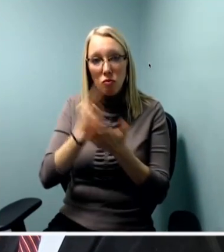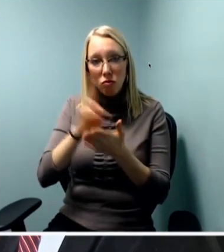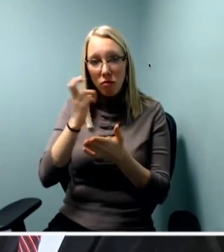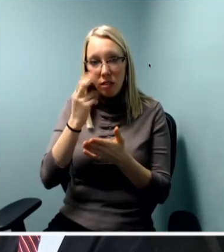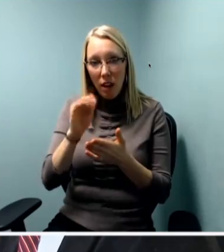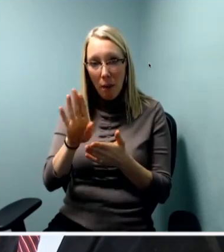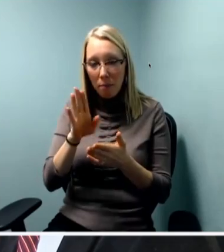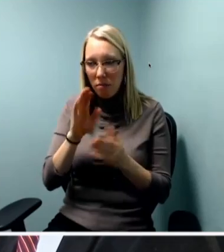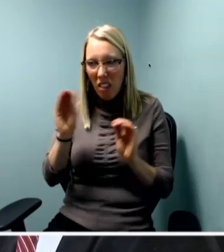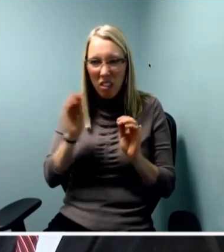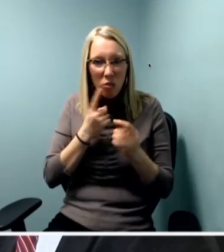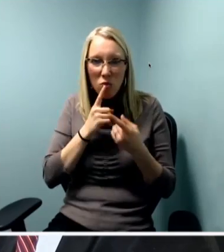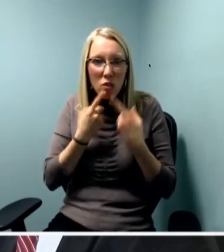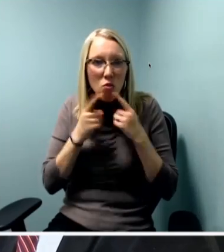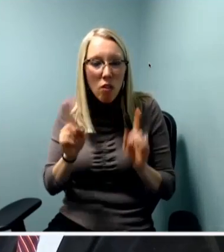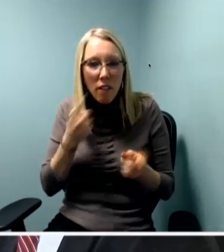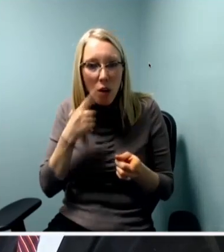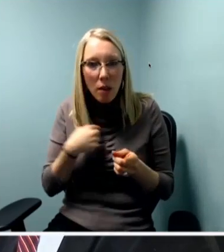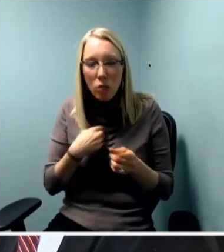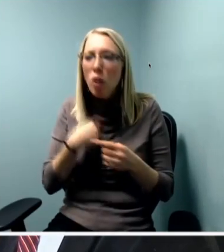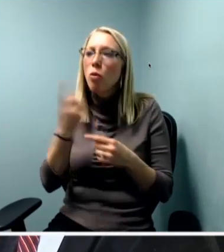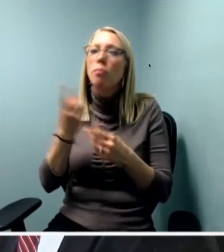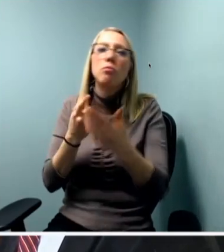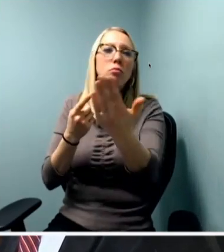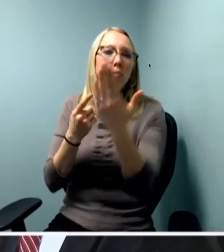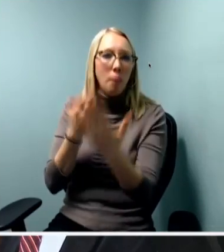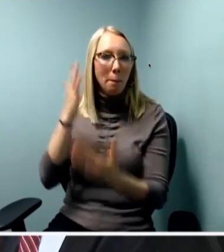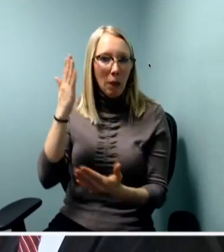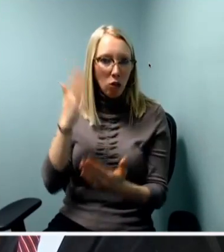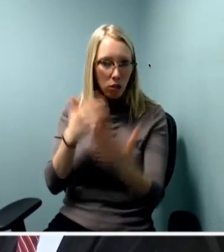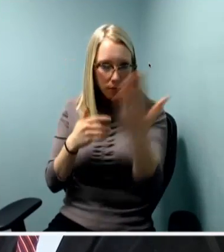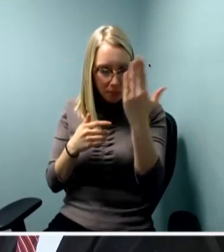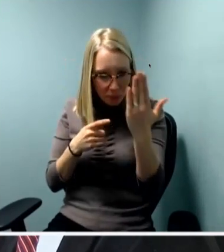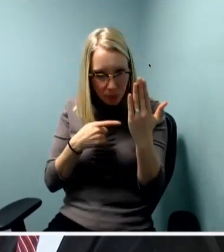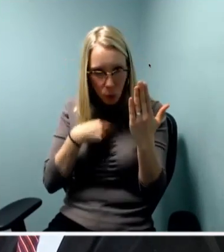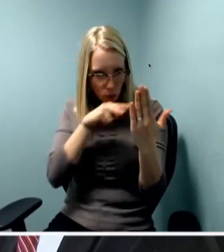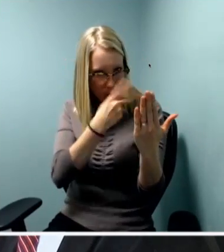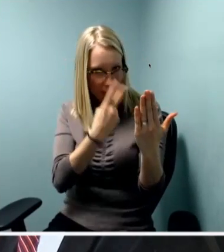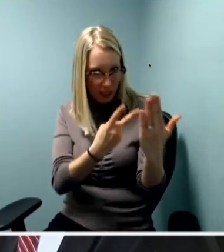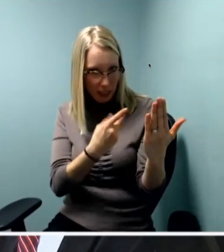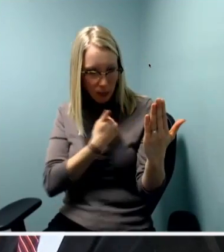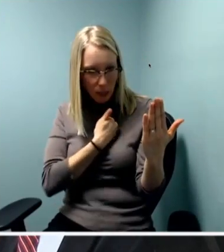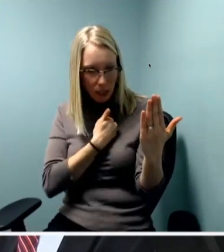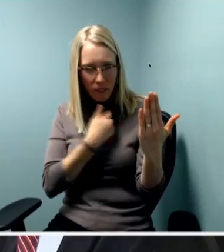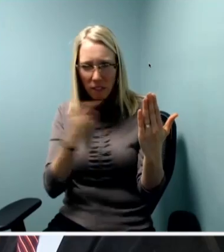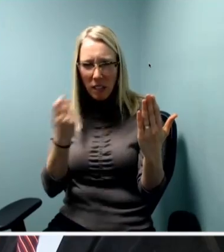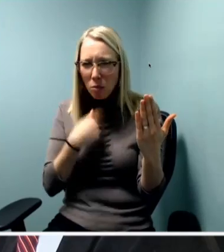And I said, "Well, as a kid, I was a dancer." And I was thinking as they get me out of the bed and picked me up